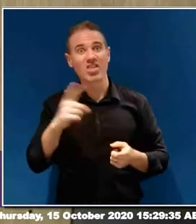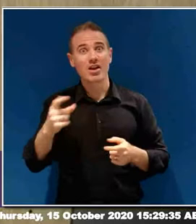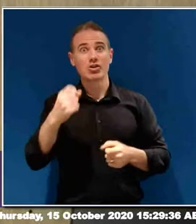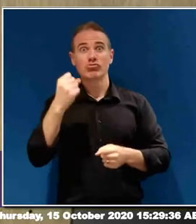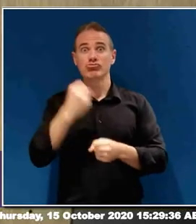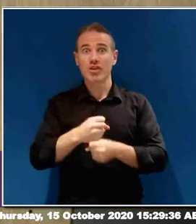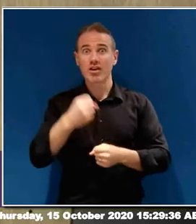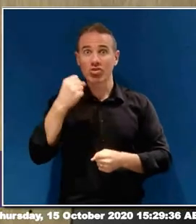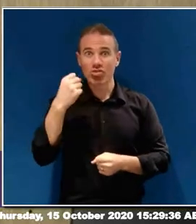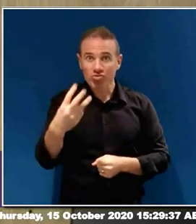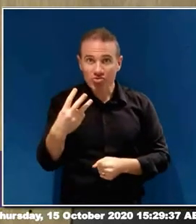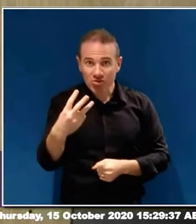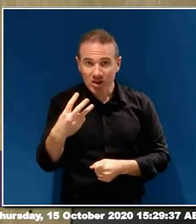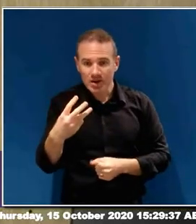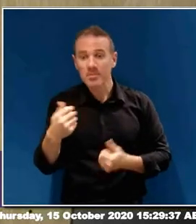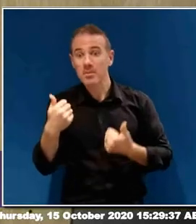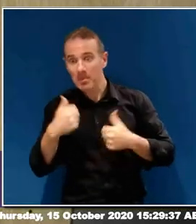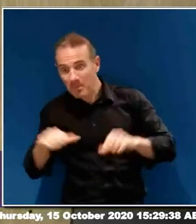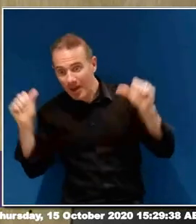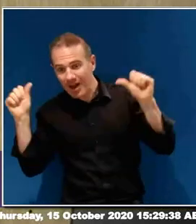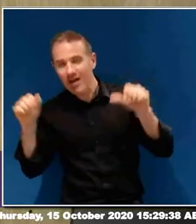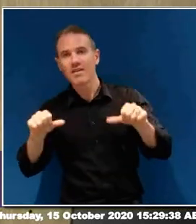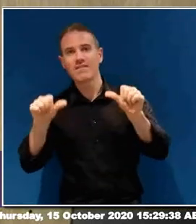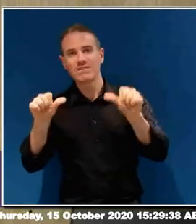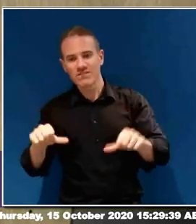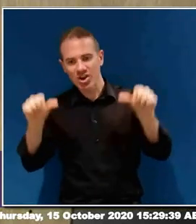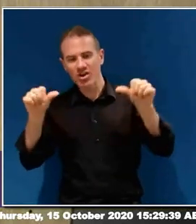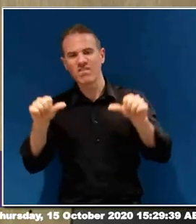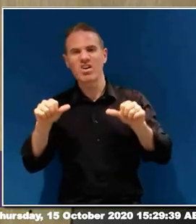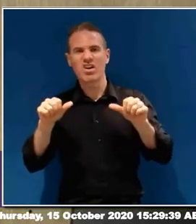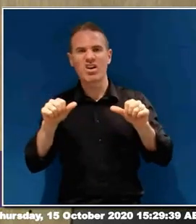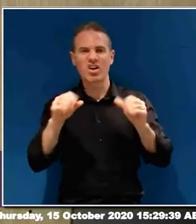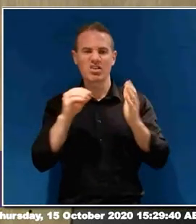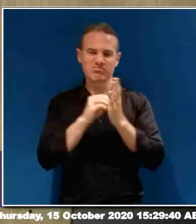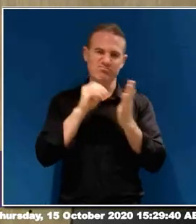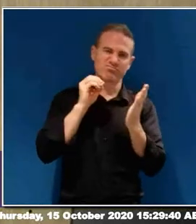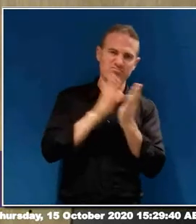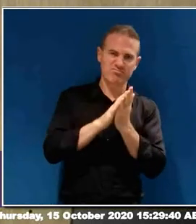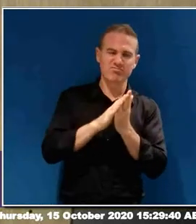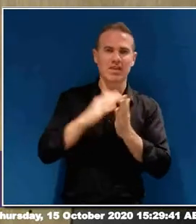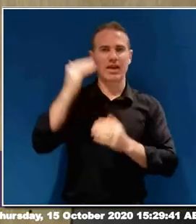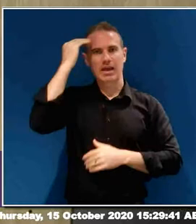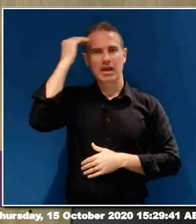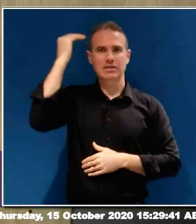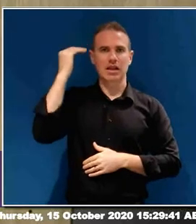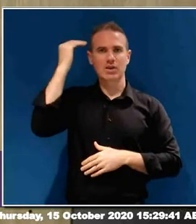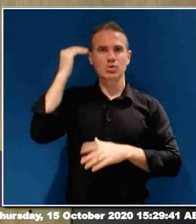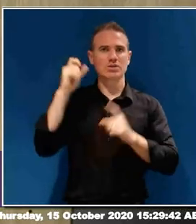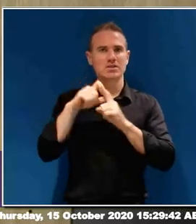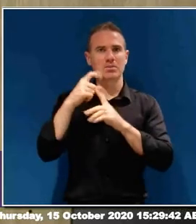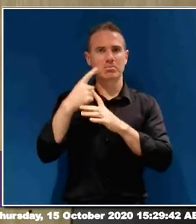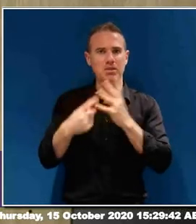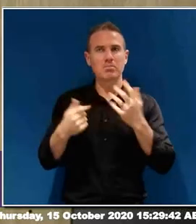disability, and that was done so that he would be able to get more funding.